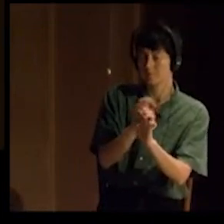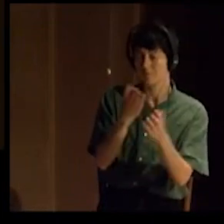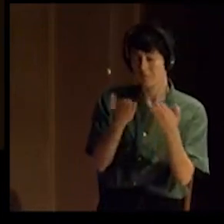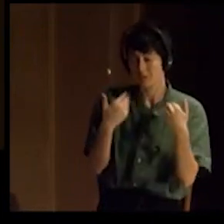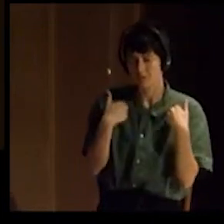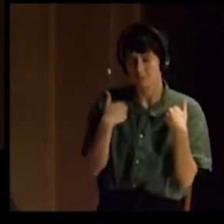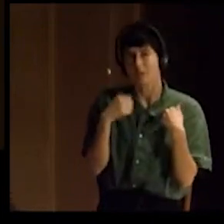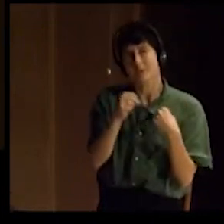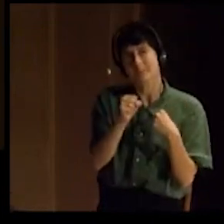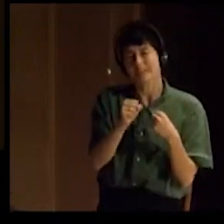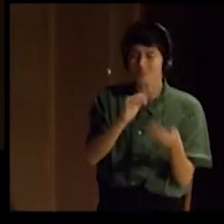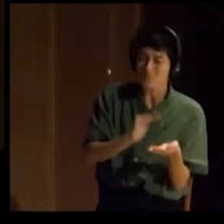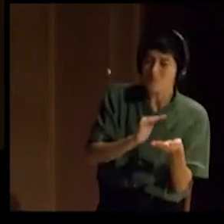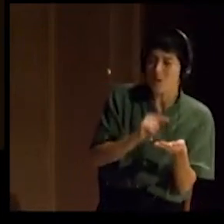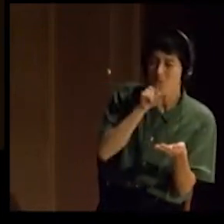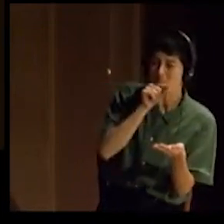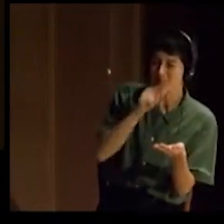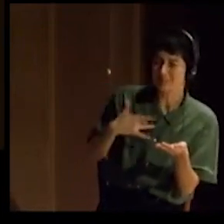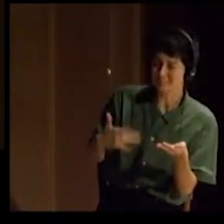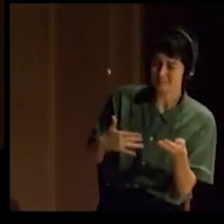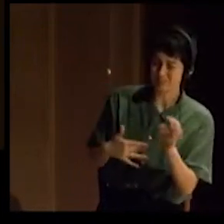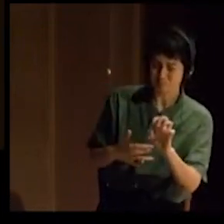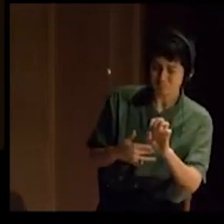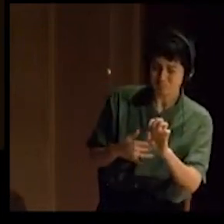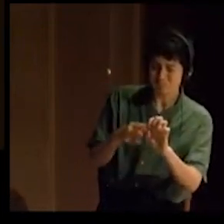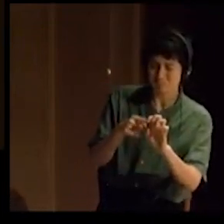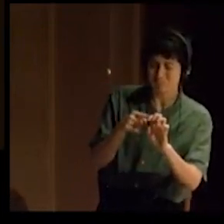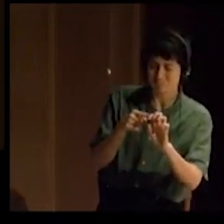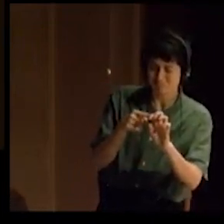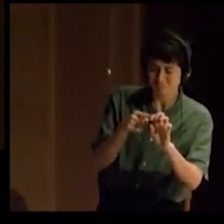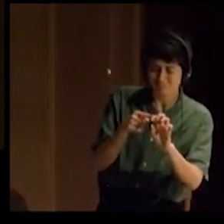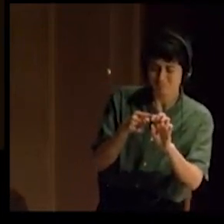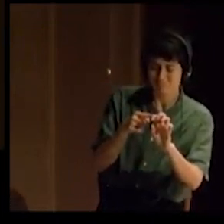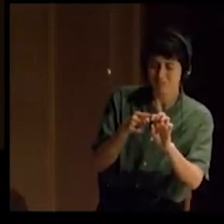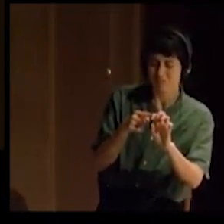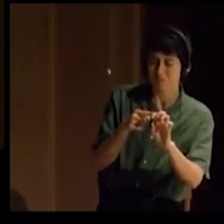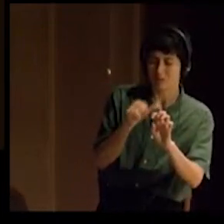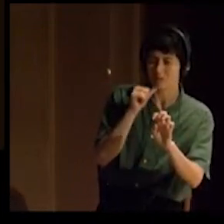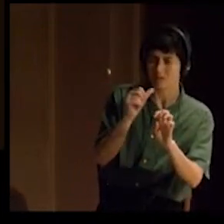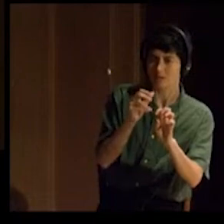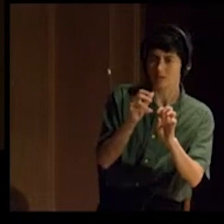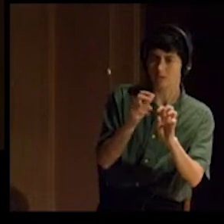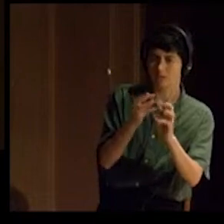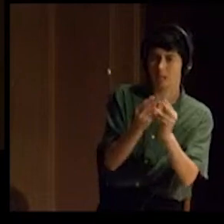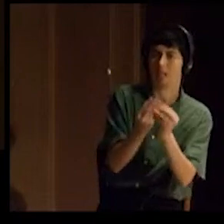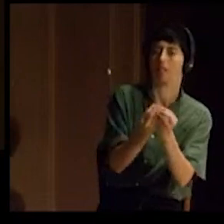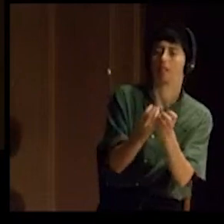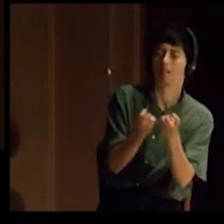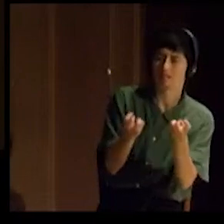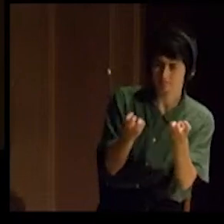They put on the new plumage in the fall, and then they have to, you know, keep that plumage until they molt again.